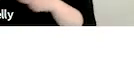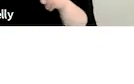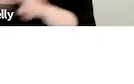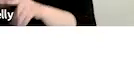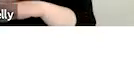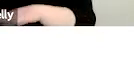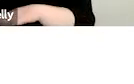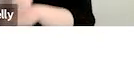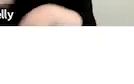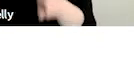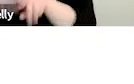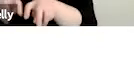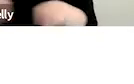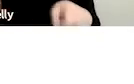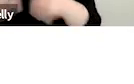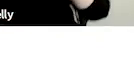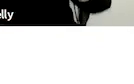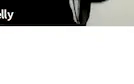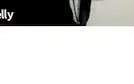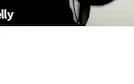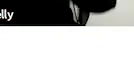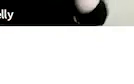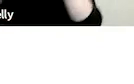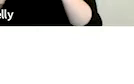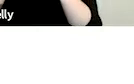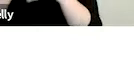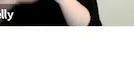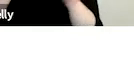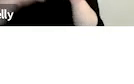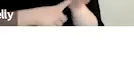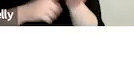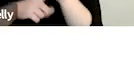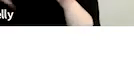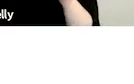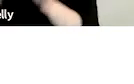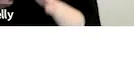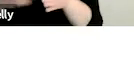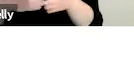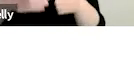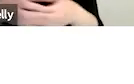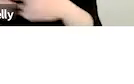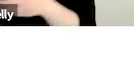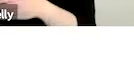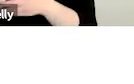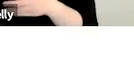type of thing. Tutorials, labs, discussion groups were in small groups or in lines and there was no